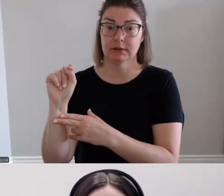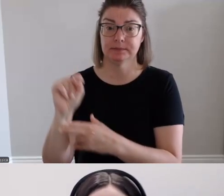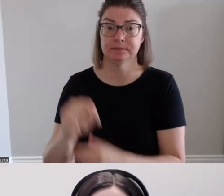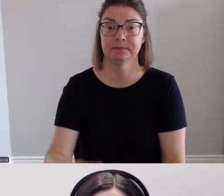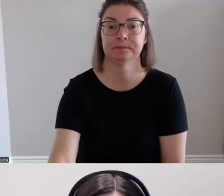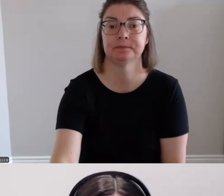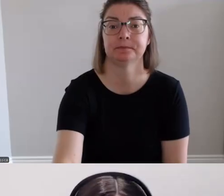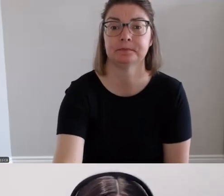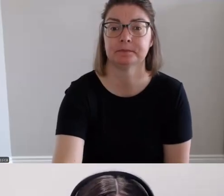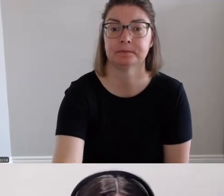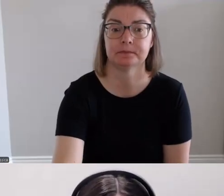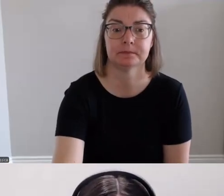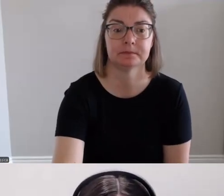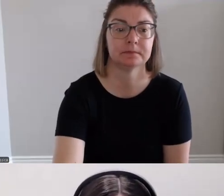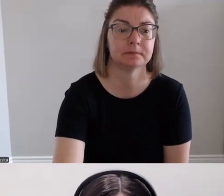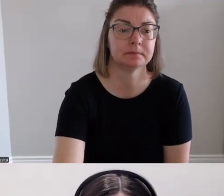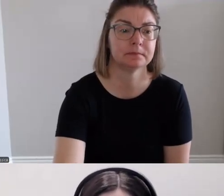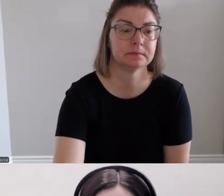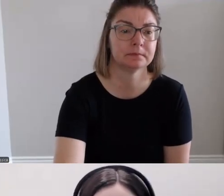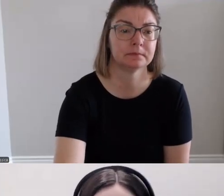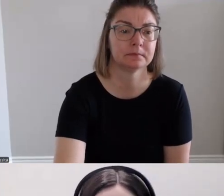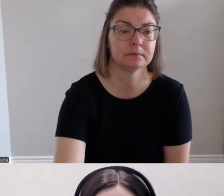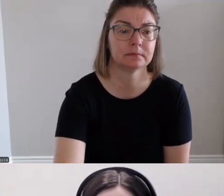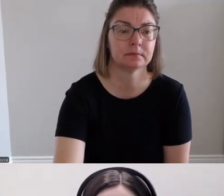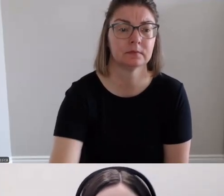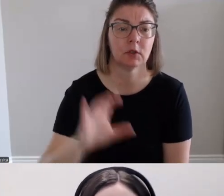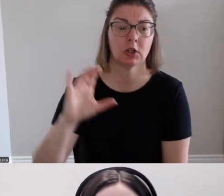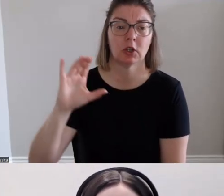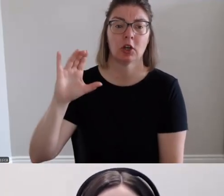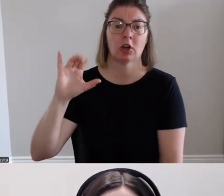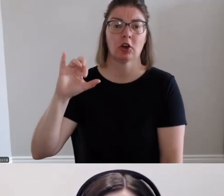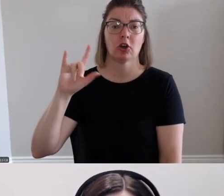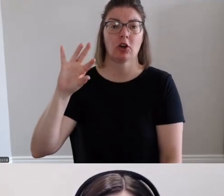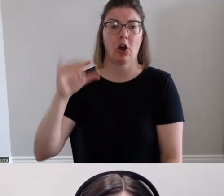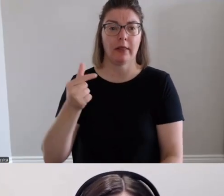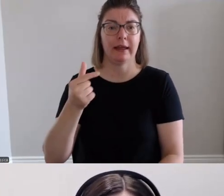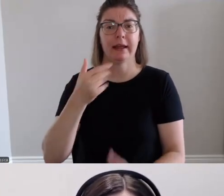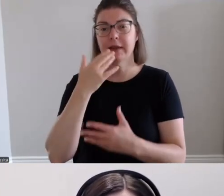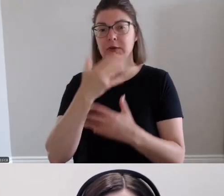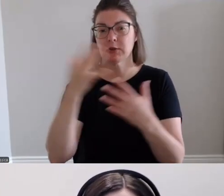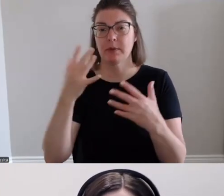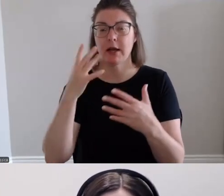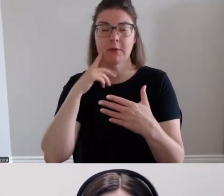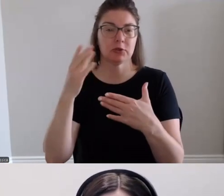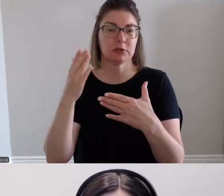(Carling Spinney) Hey, thank you so much. I'm gonna get my screen shared, so just bear with me here.